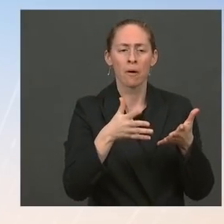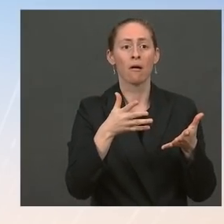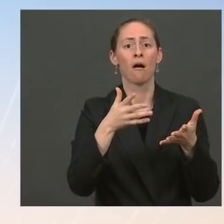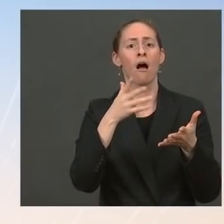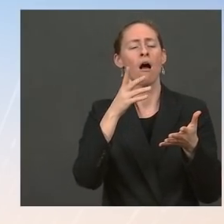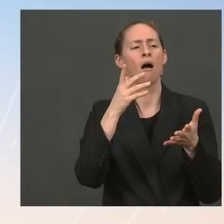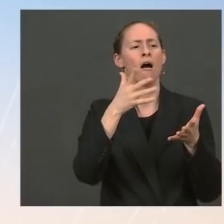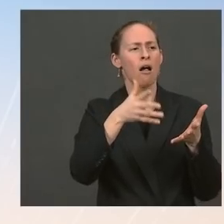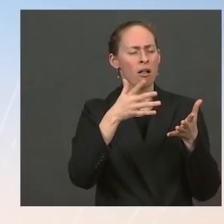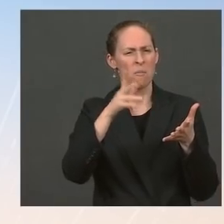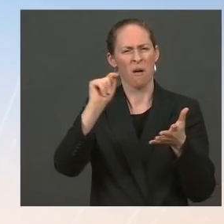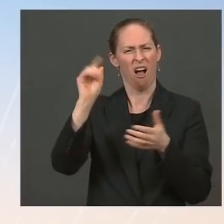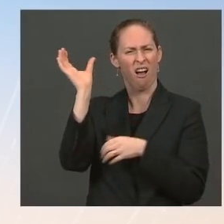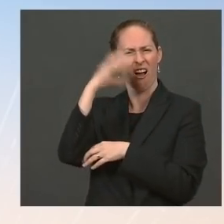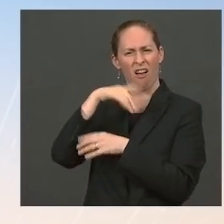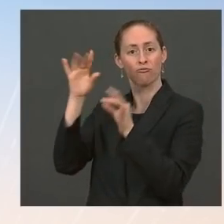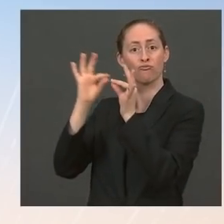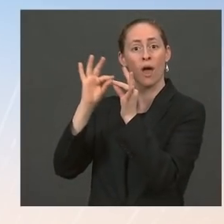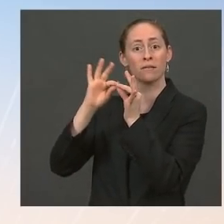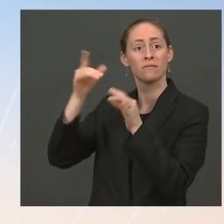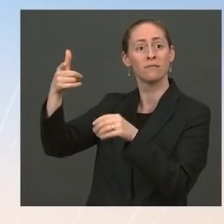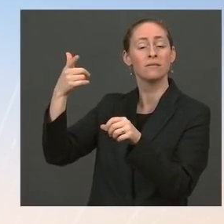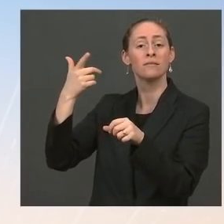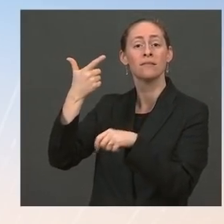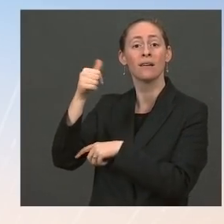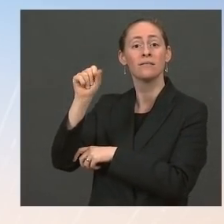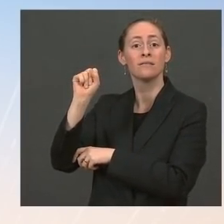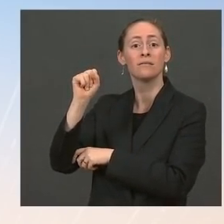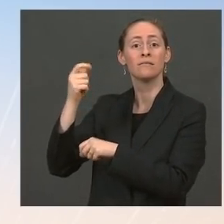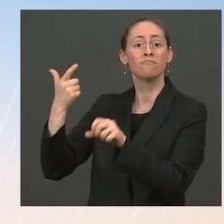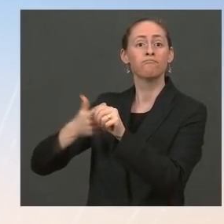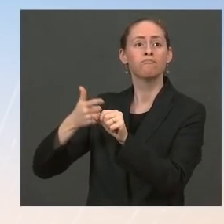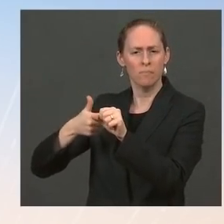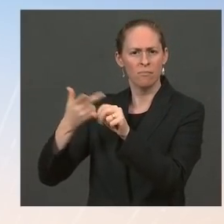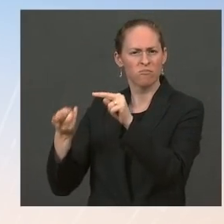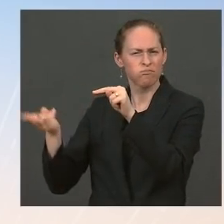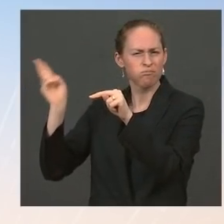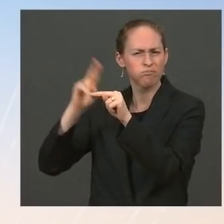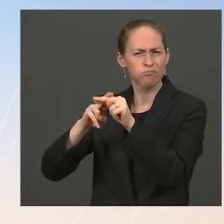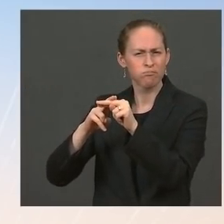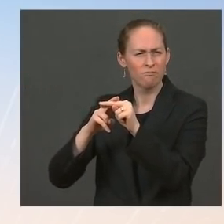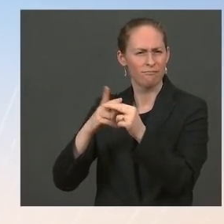that trajectory should look like. And this unexplained gap between the price of unfinished gasoline